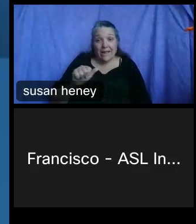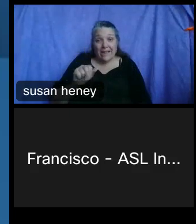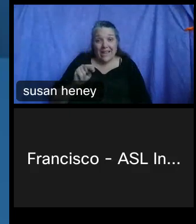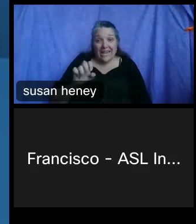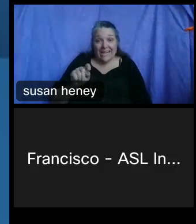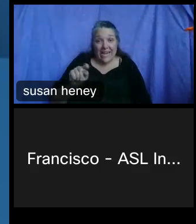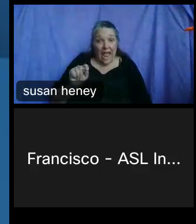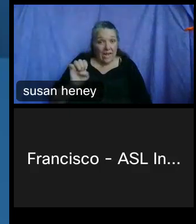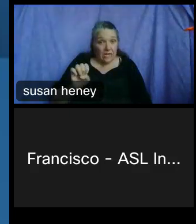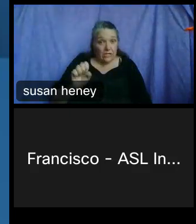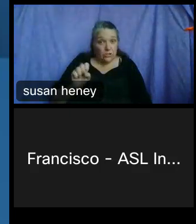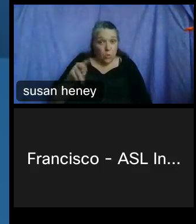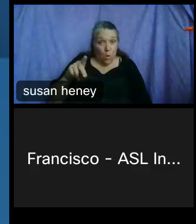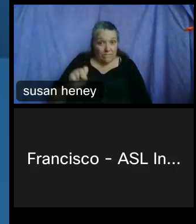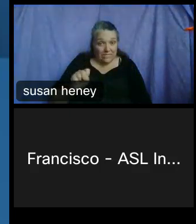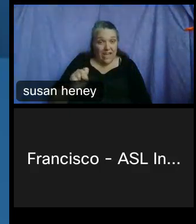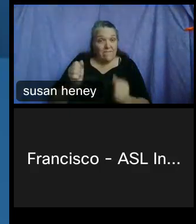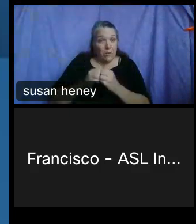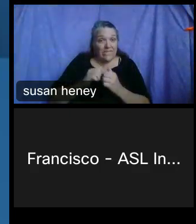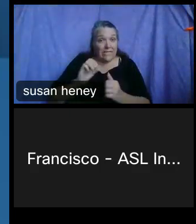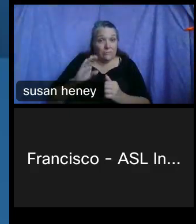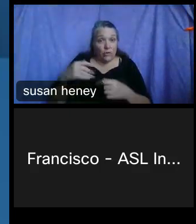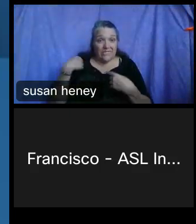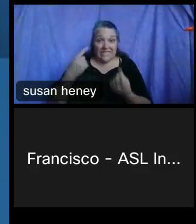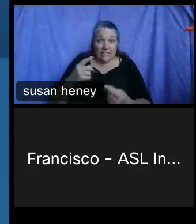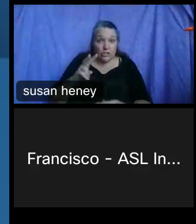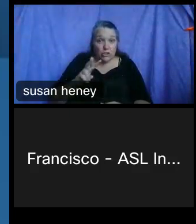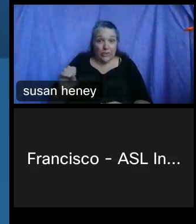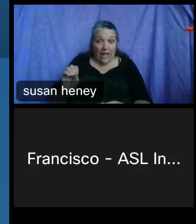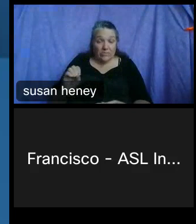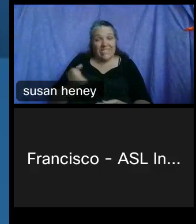Census Bureau since 2000. I've held a variety of positions, but my current position is a Data